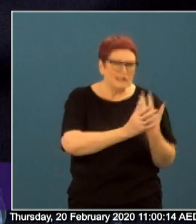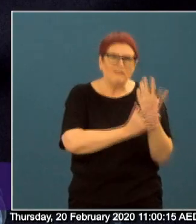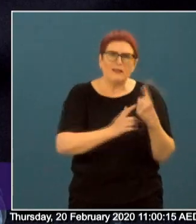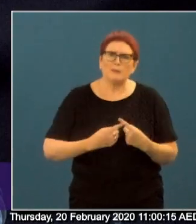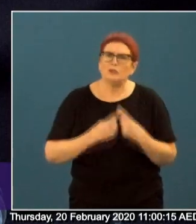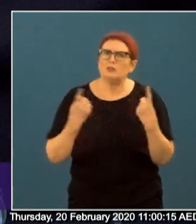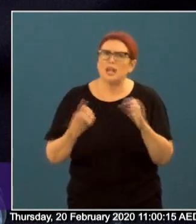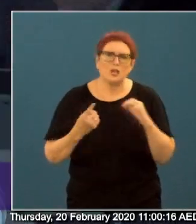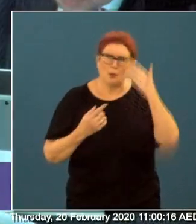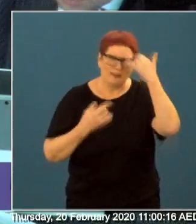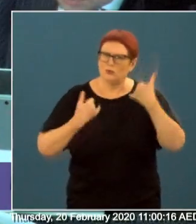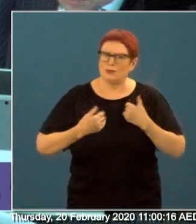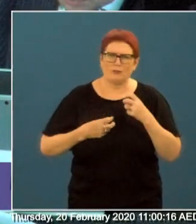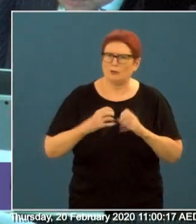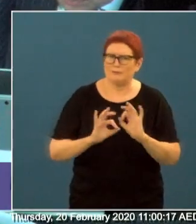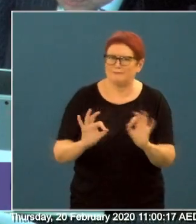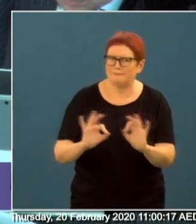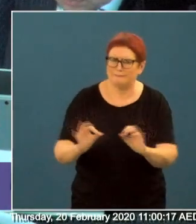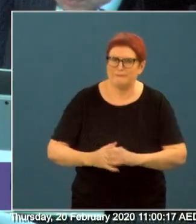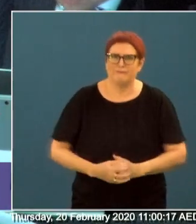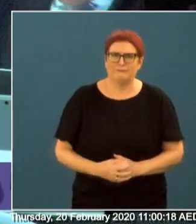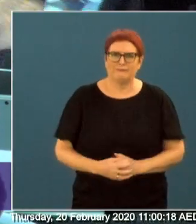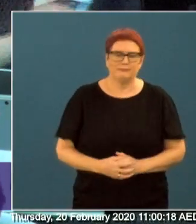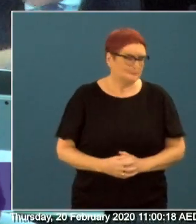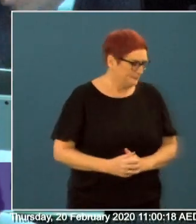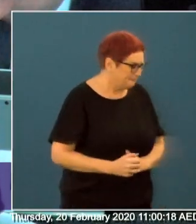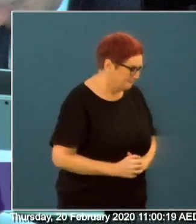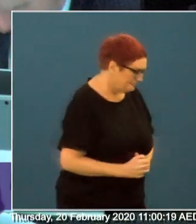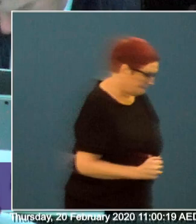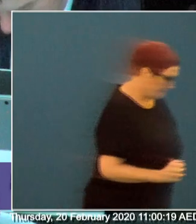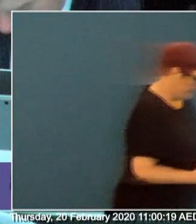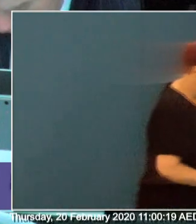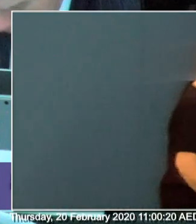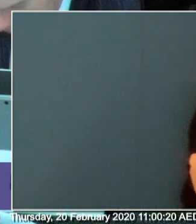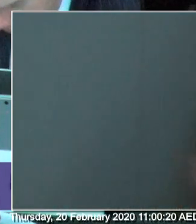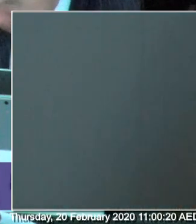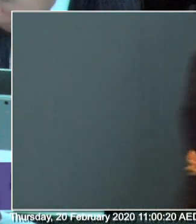Is this coming back to the issue that we just talked about earlier about interconnectedness?